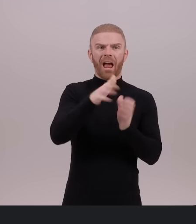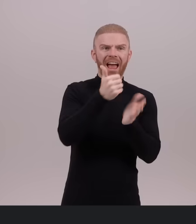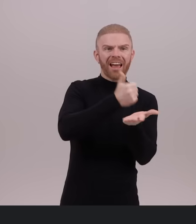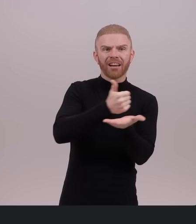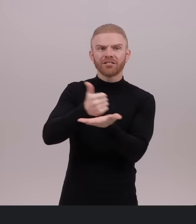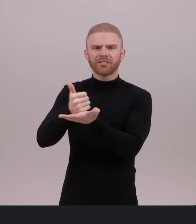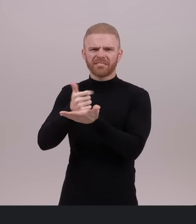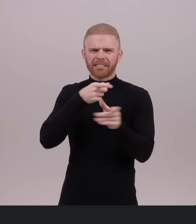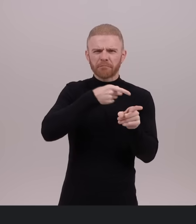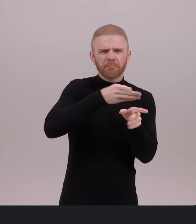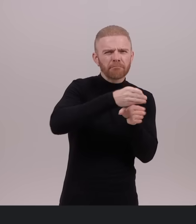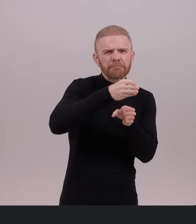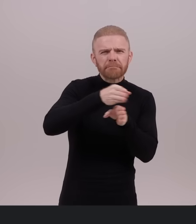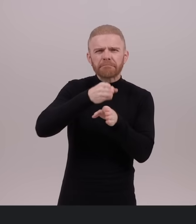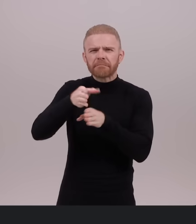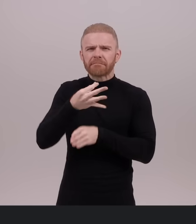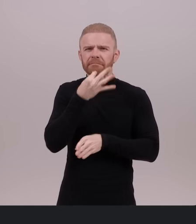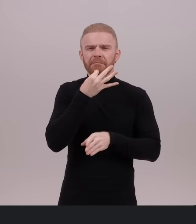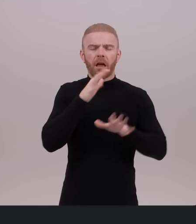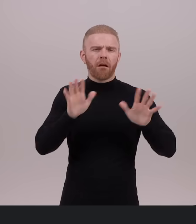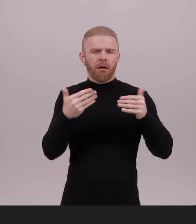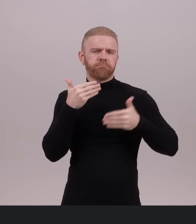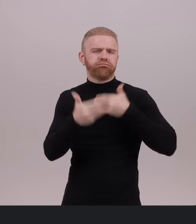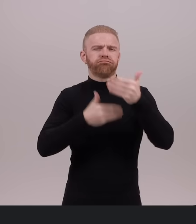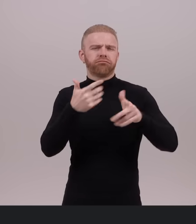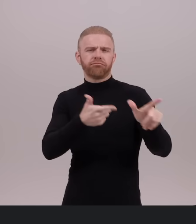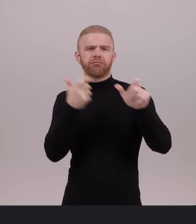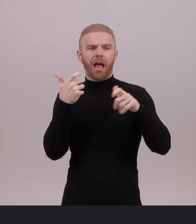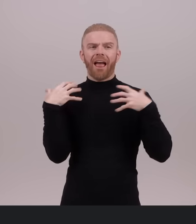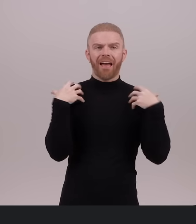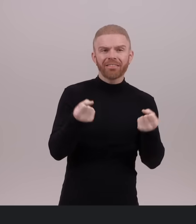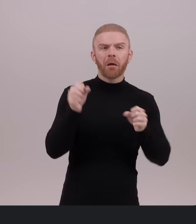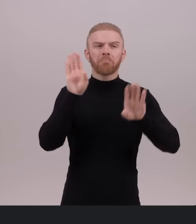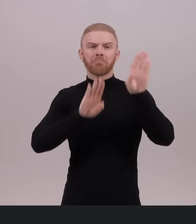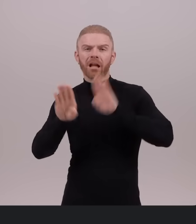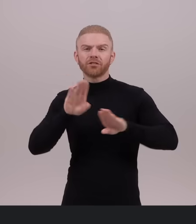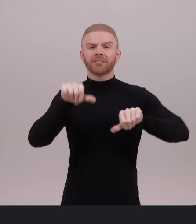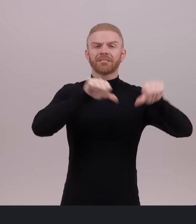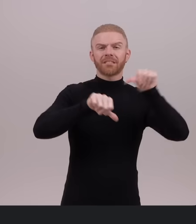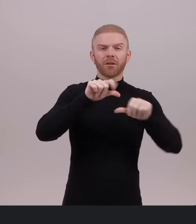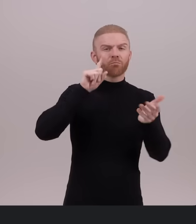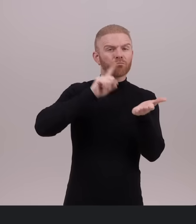to accelerate health, biology, and scientific research workflows.